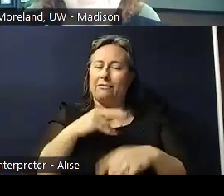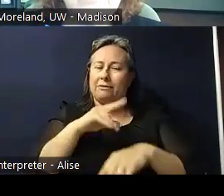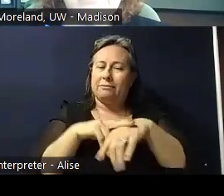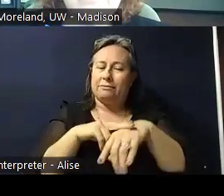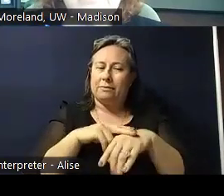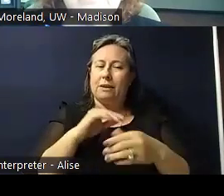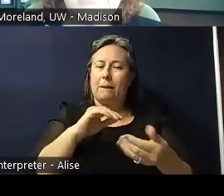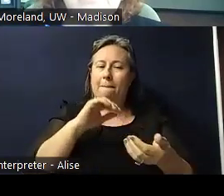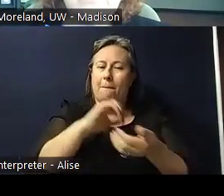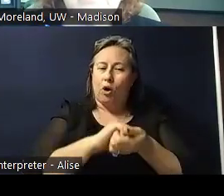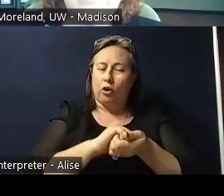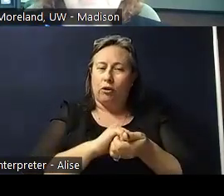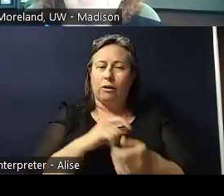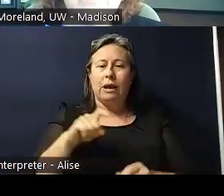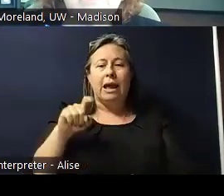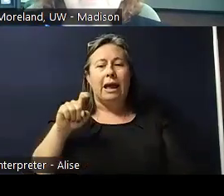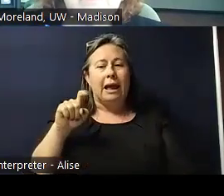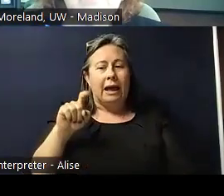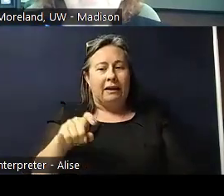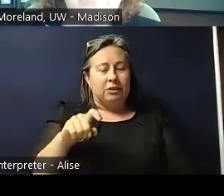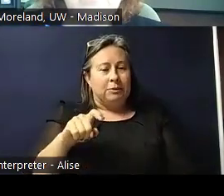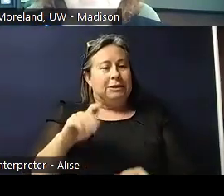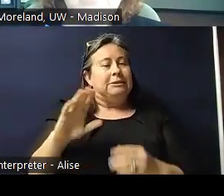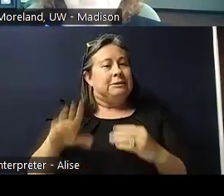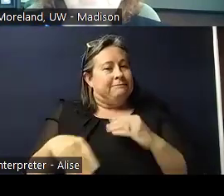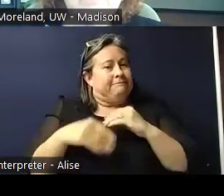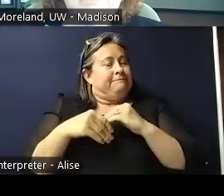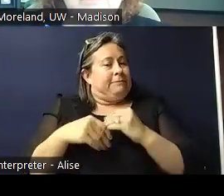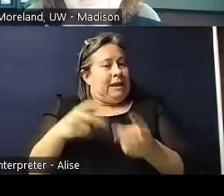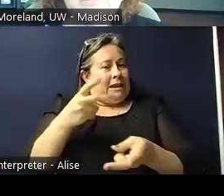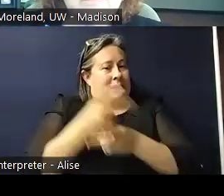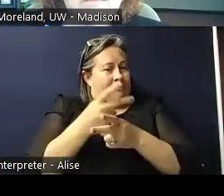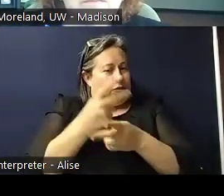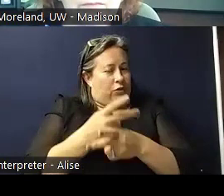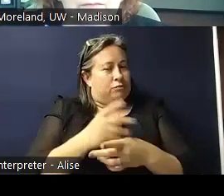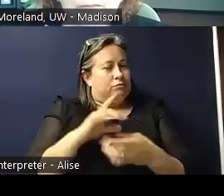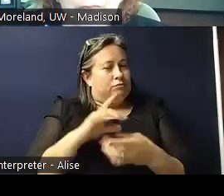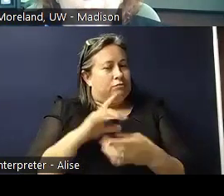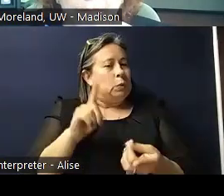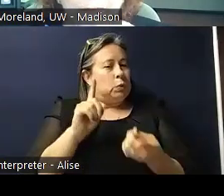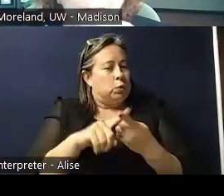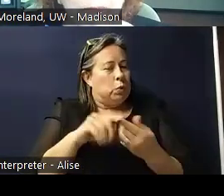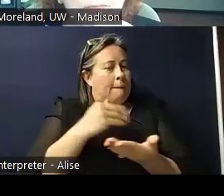we just have to be extra careful about particularly budget changes